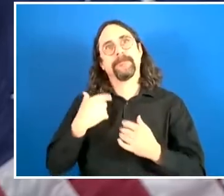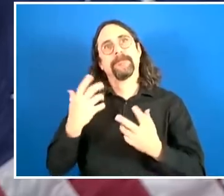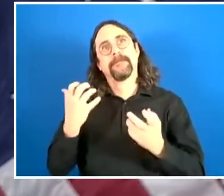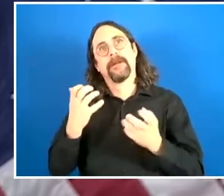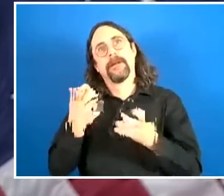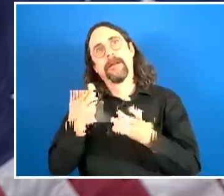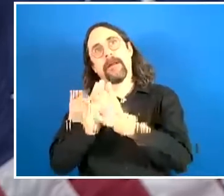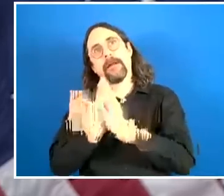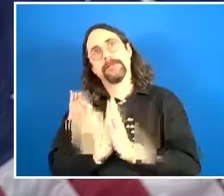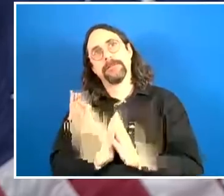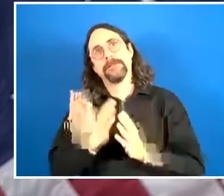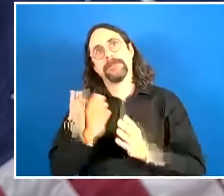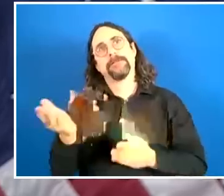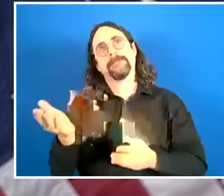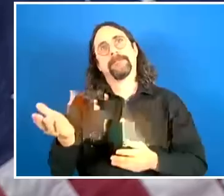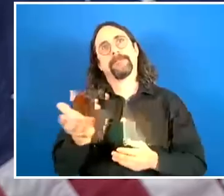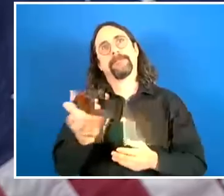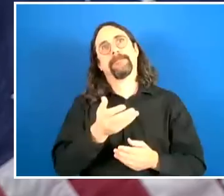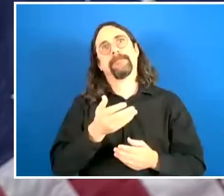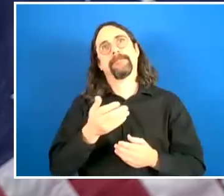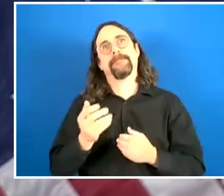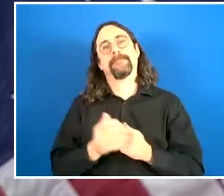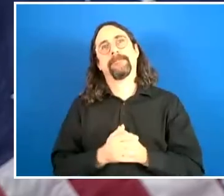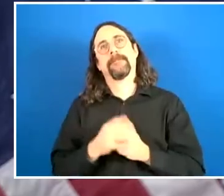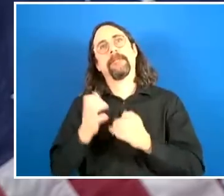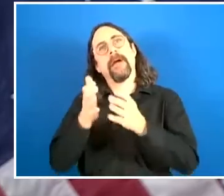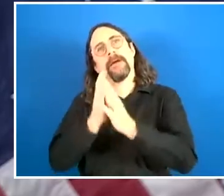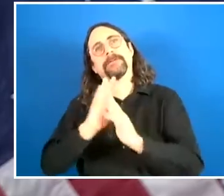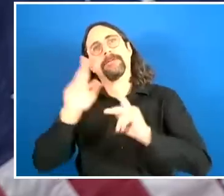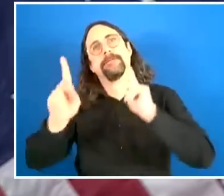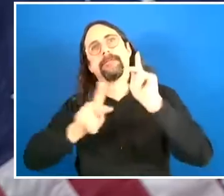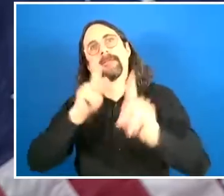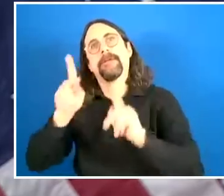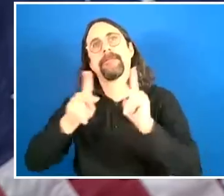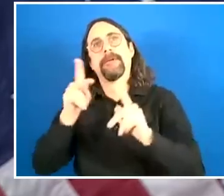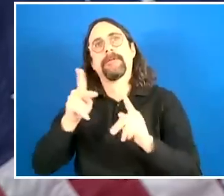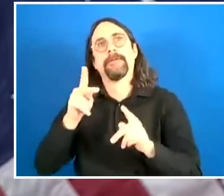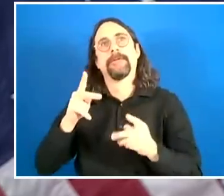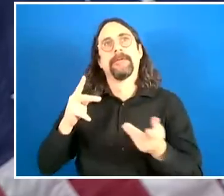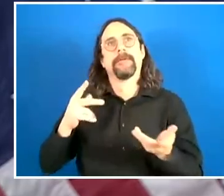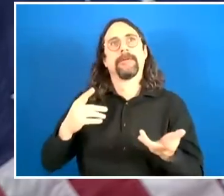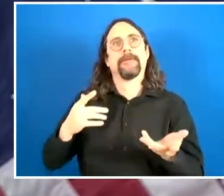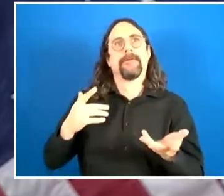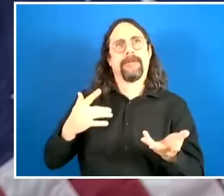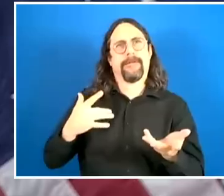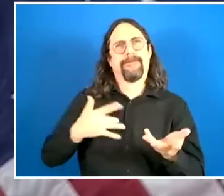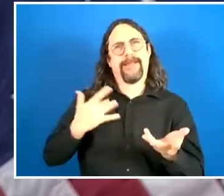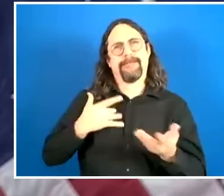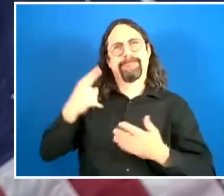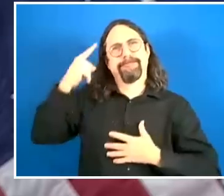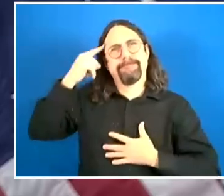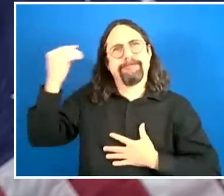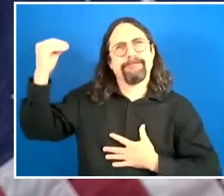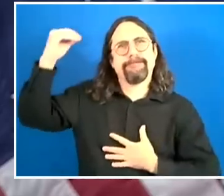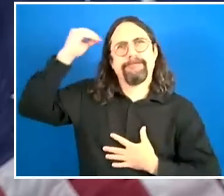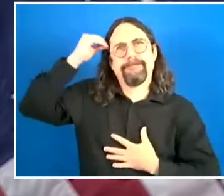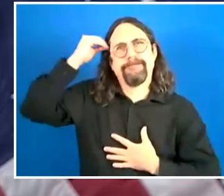ASKING THOSE PEOPLE TO ACHIVEE THAT INSPATIRION, HAVE THAT SAME IMPACT BUT OTN BE IN THE SAME CLASSROOMS WITH